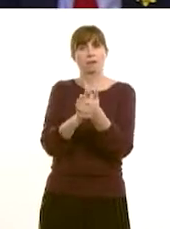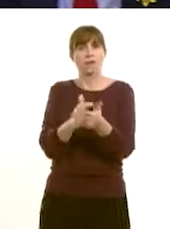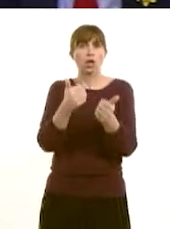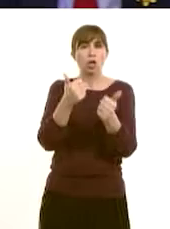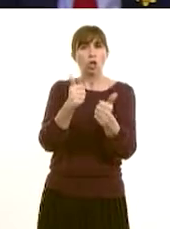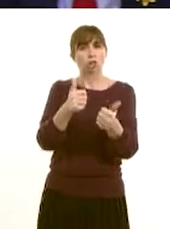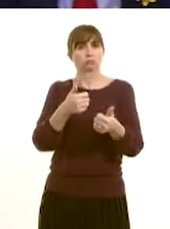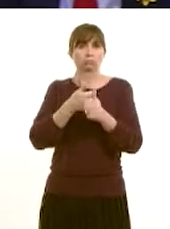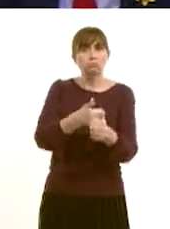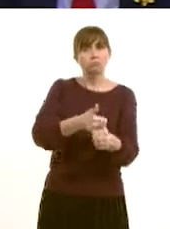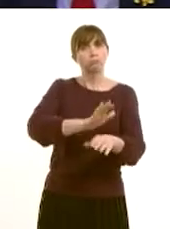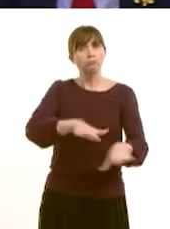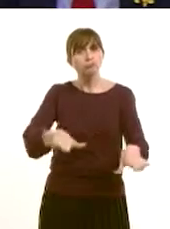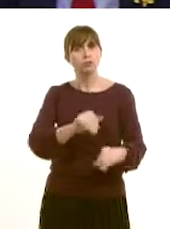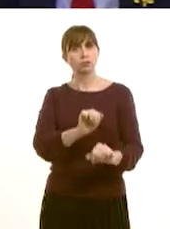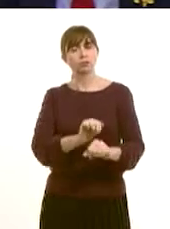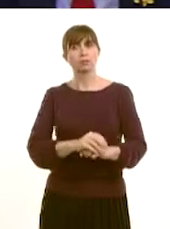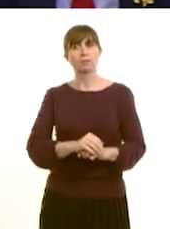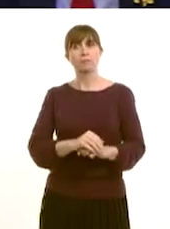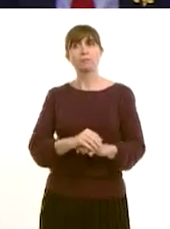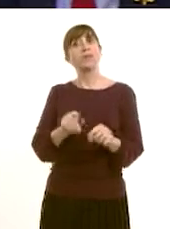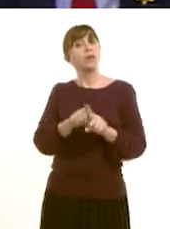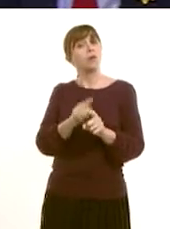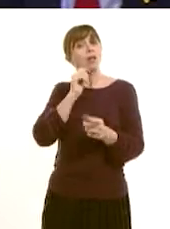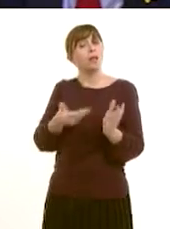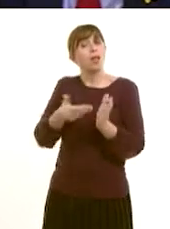But the budget this afternoon will also deliver additional funding for the health service,